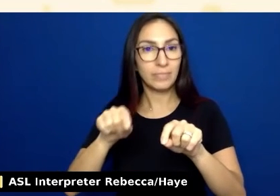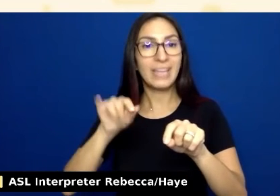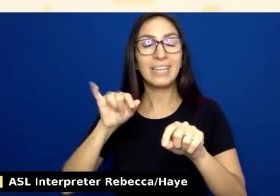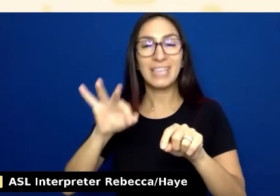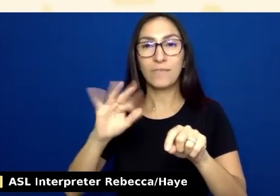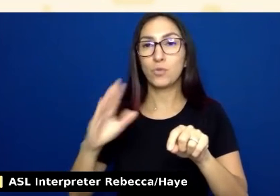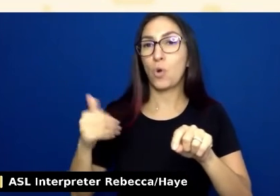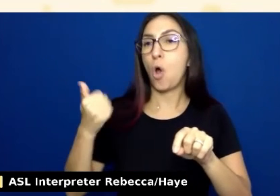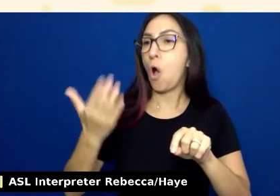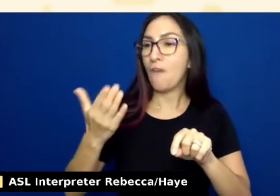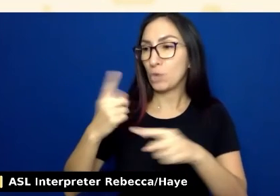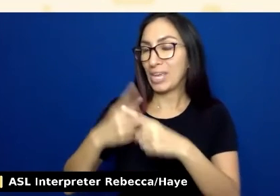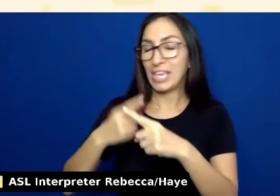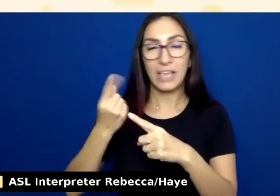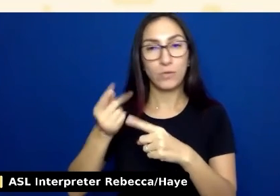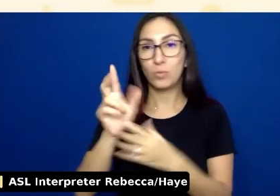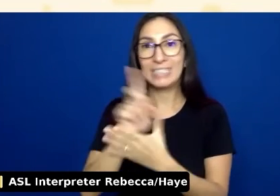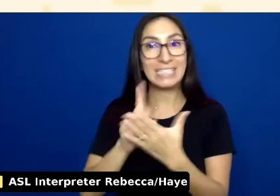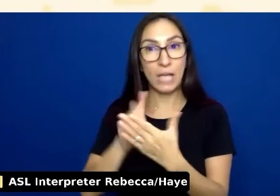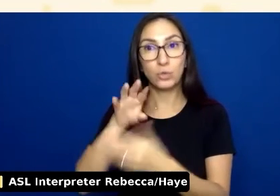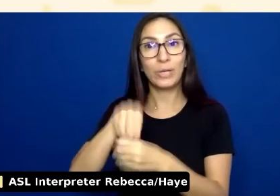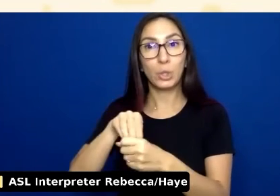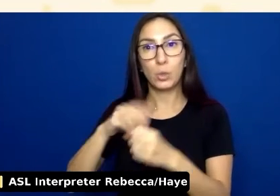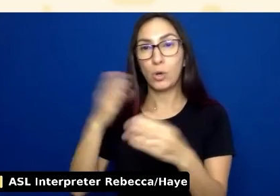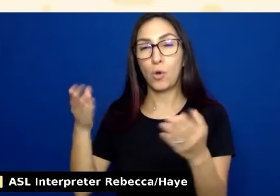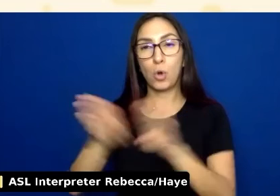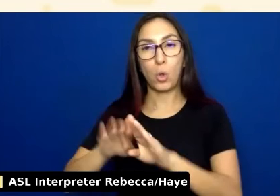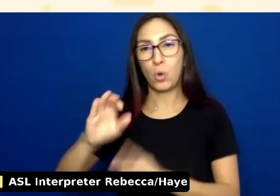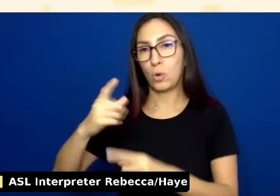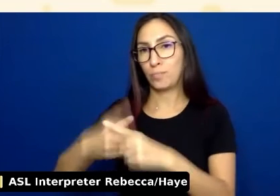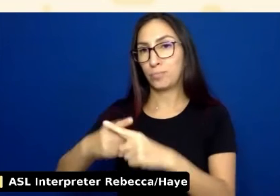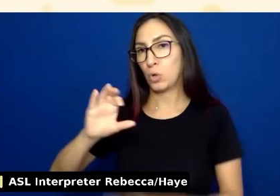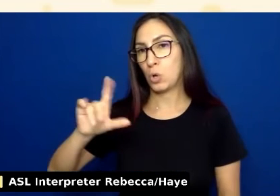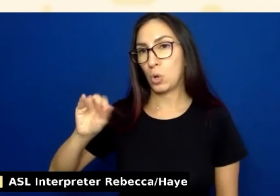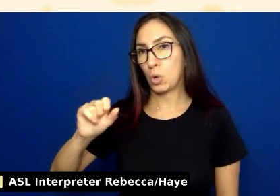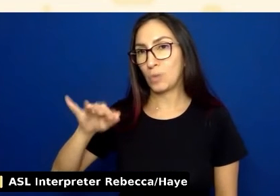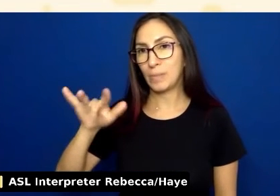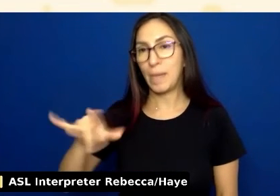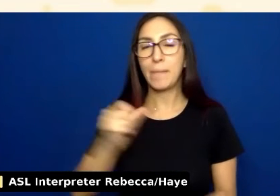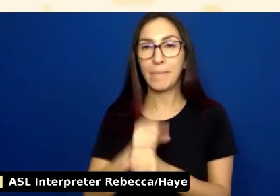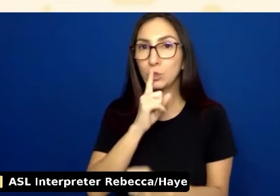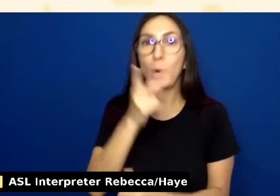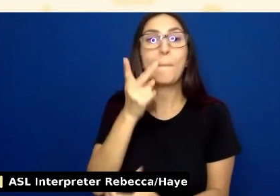if your design includes a closed button, then make sure it works with both the closed button as well as the escape key.